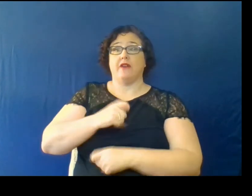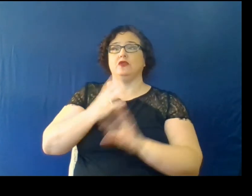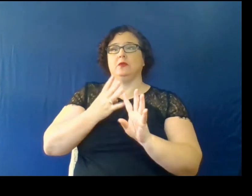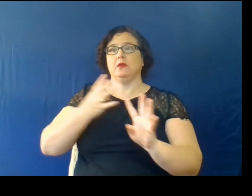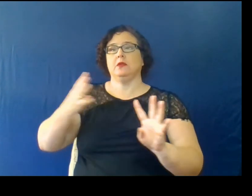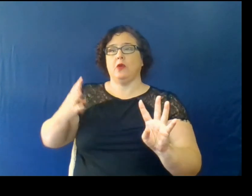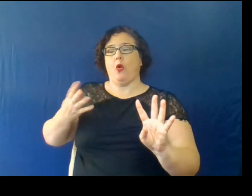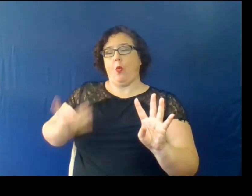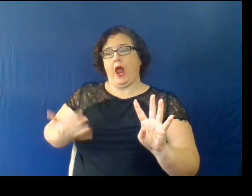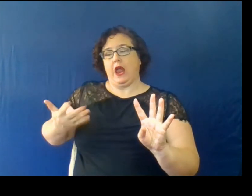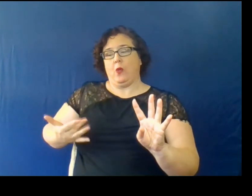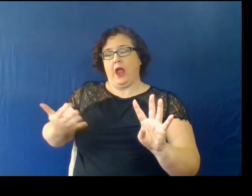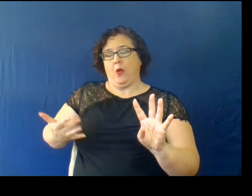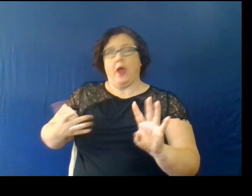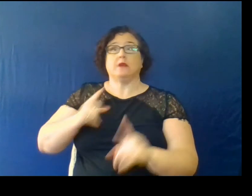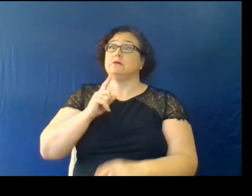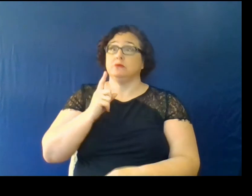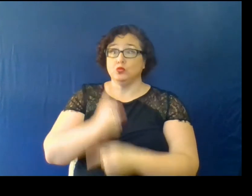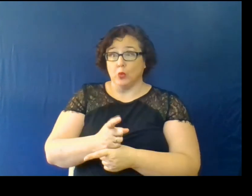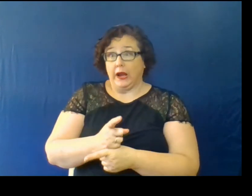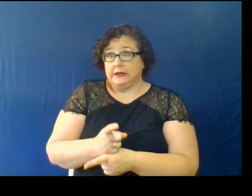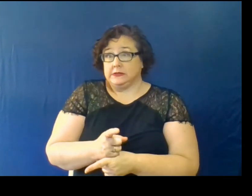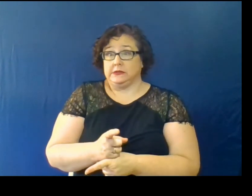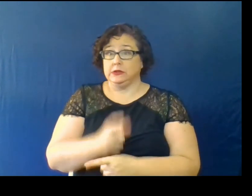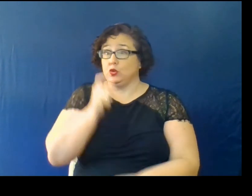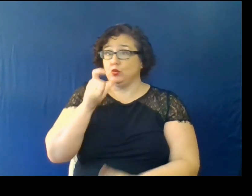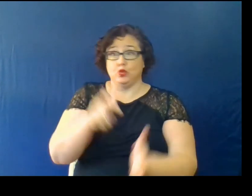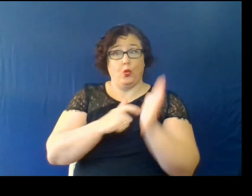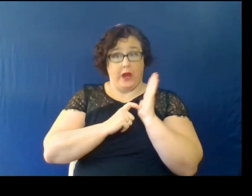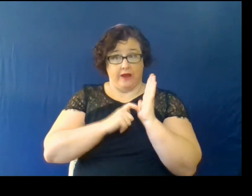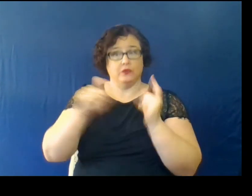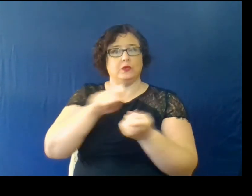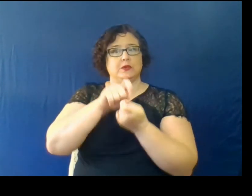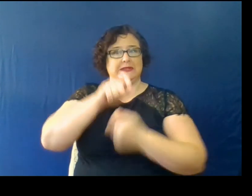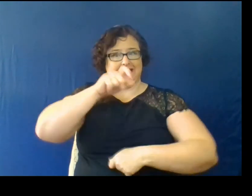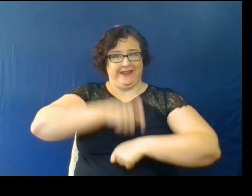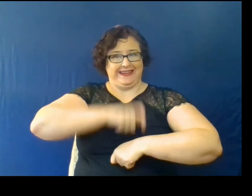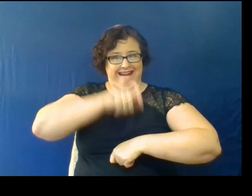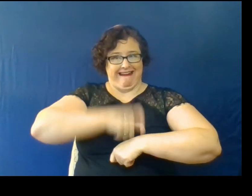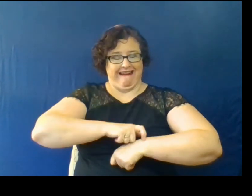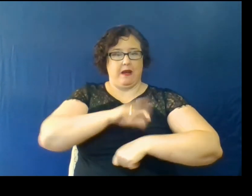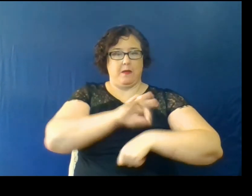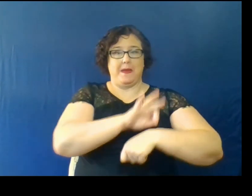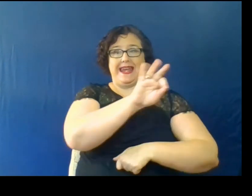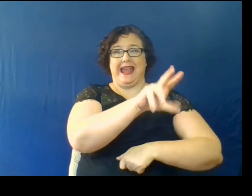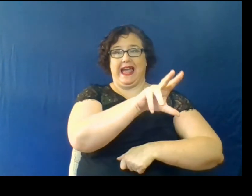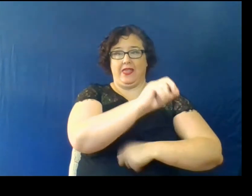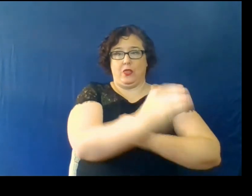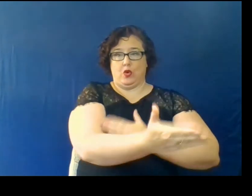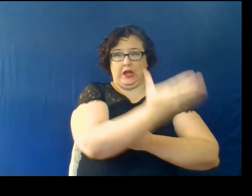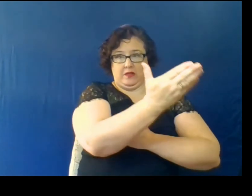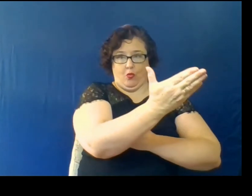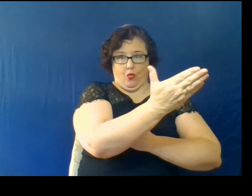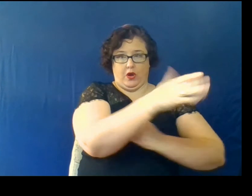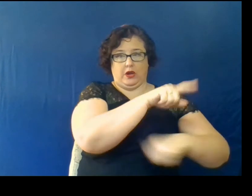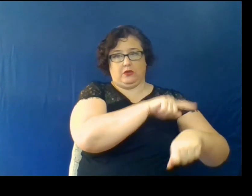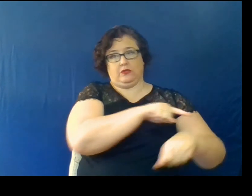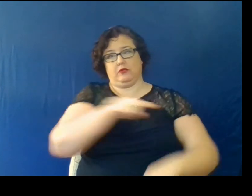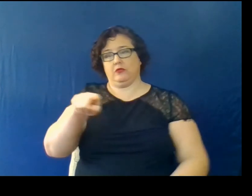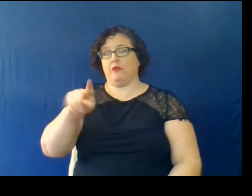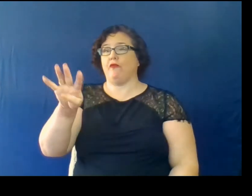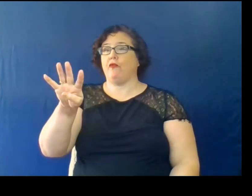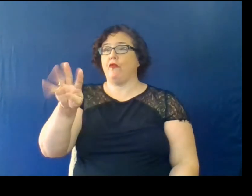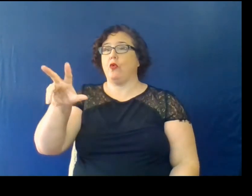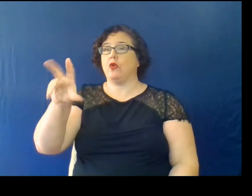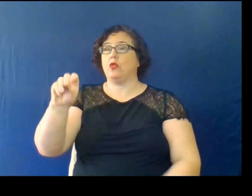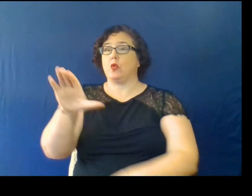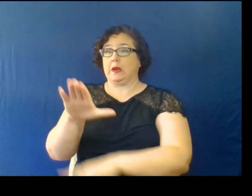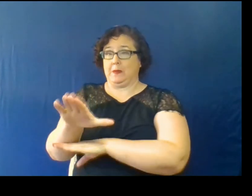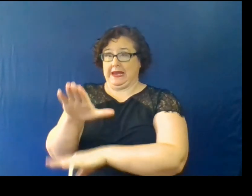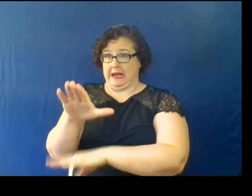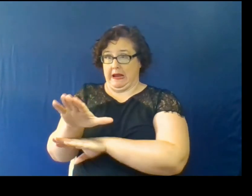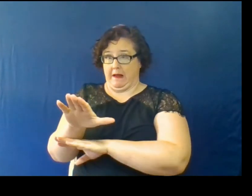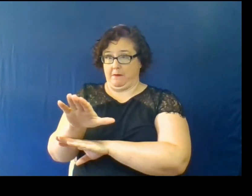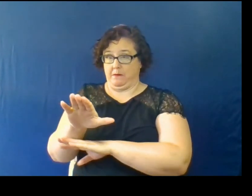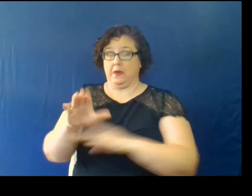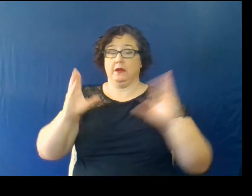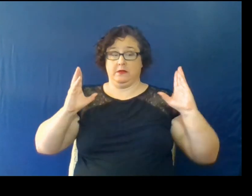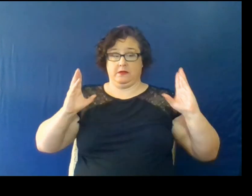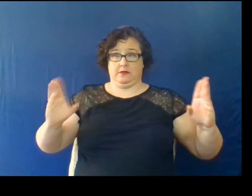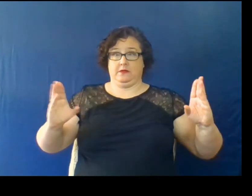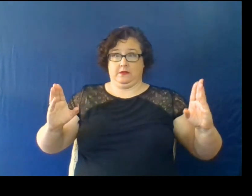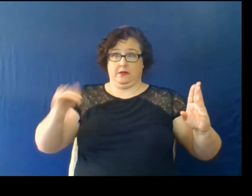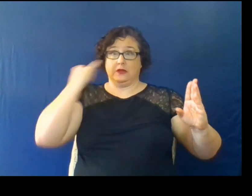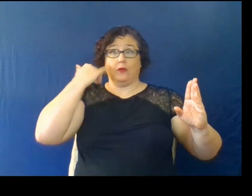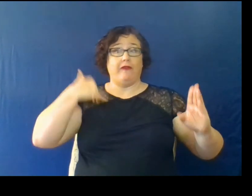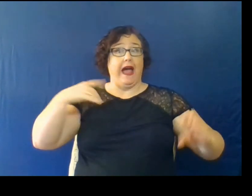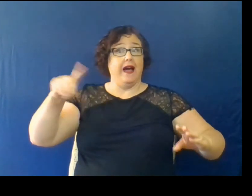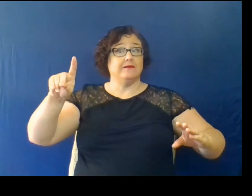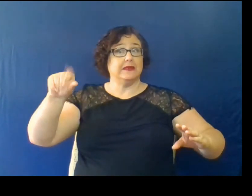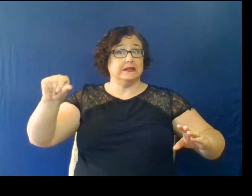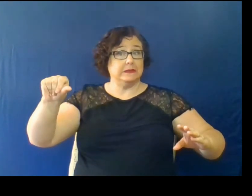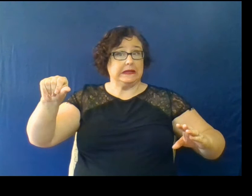is correct. The times for that is between 9 30 a.m and 4: 30 p.m. So if you have a disability you can